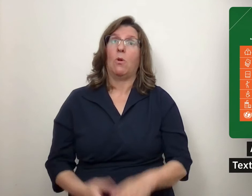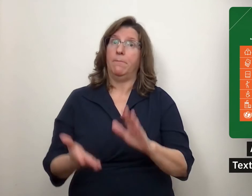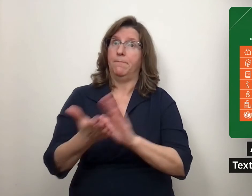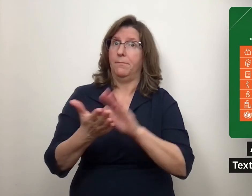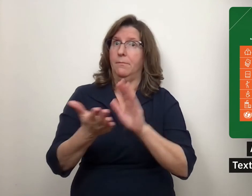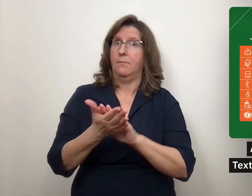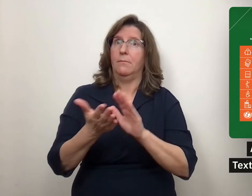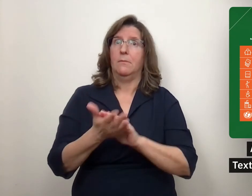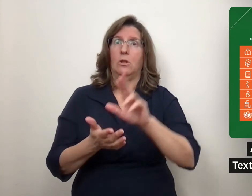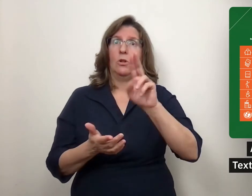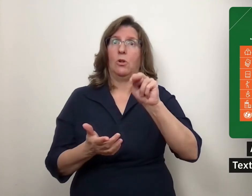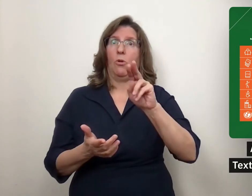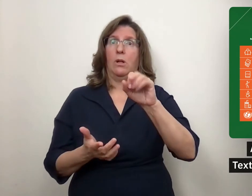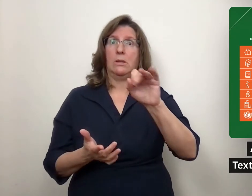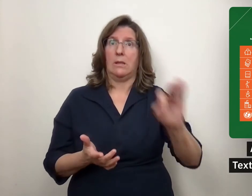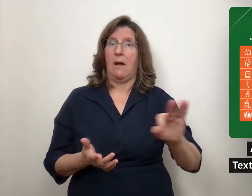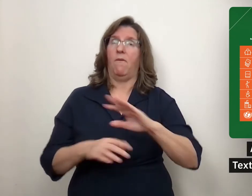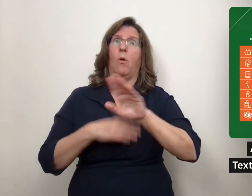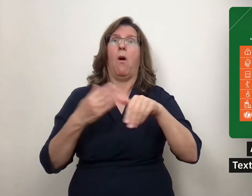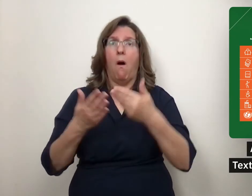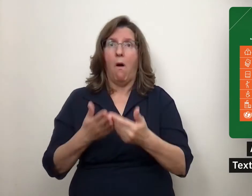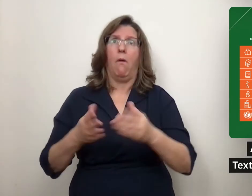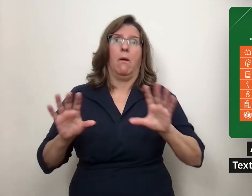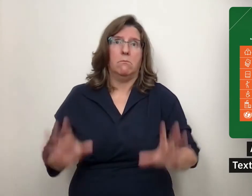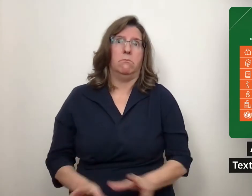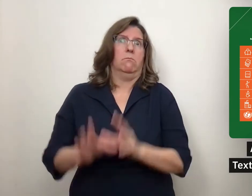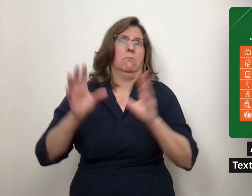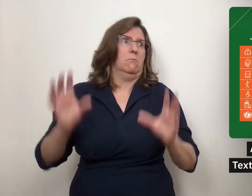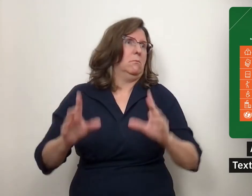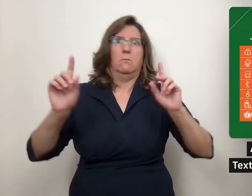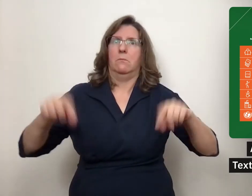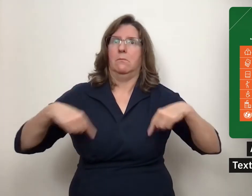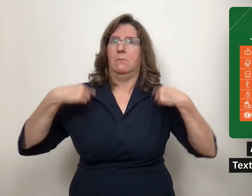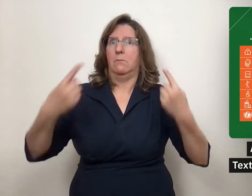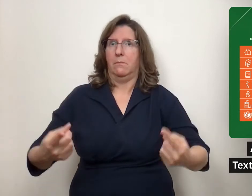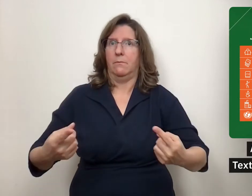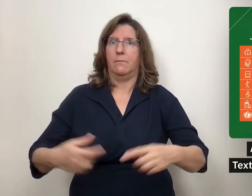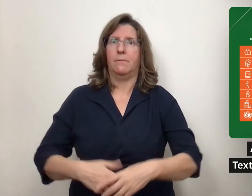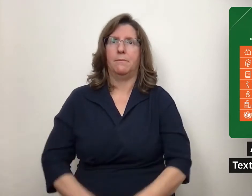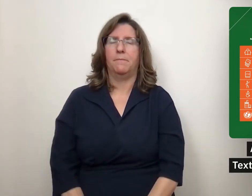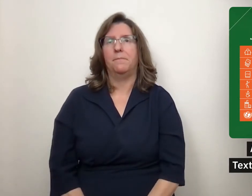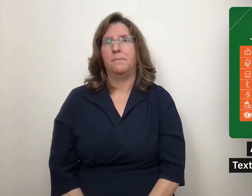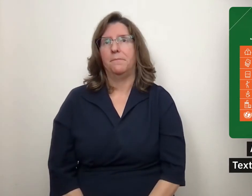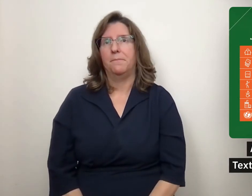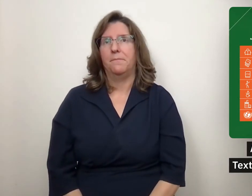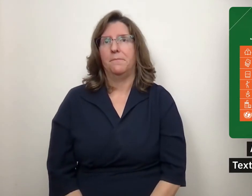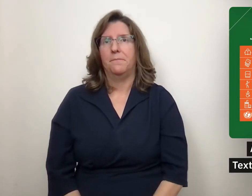I would like to genuinely commend UNICEF for all its efforts supporting open education.